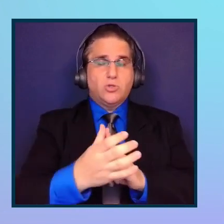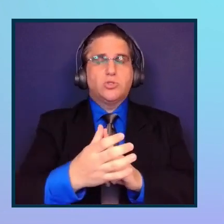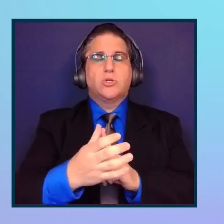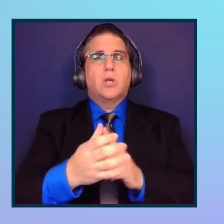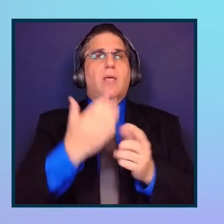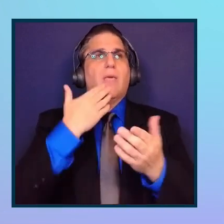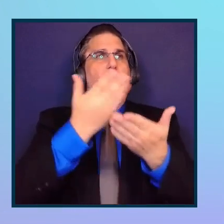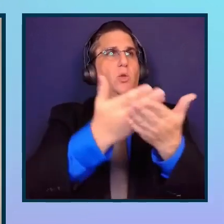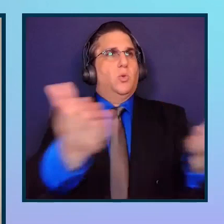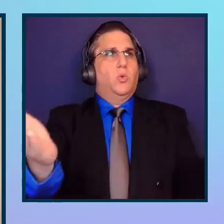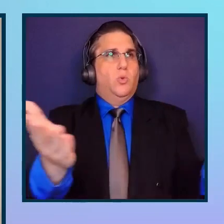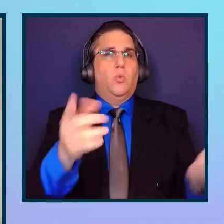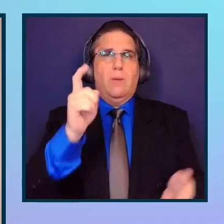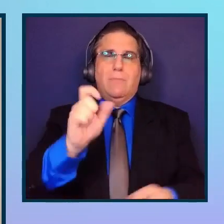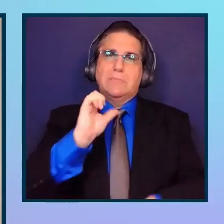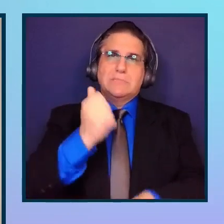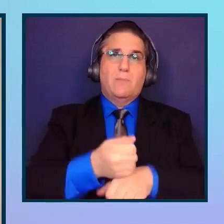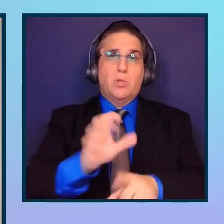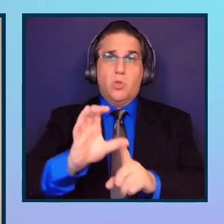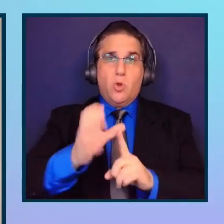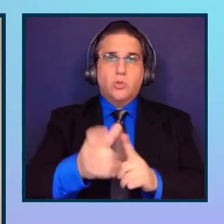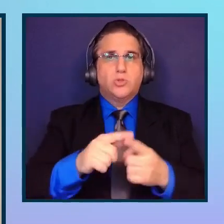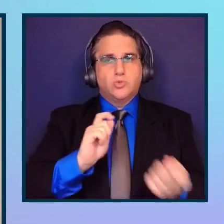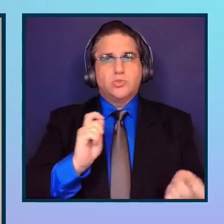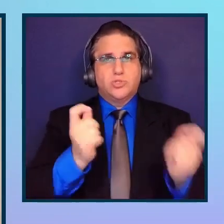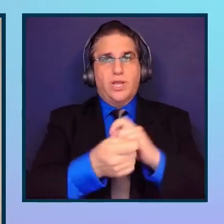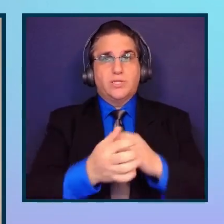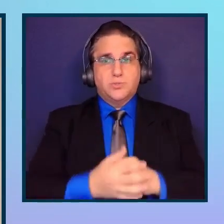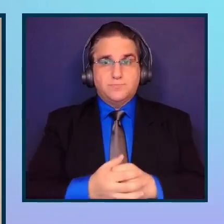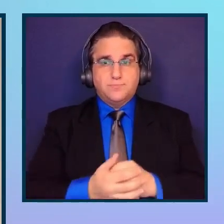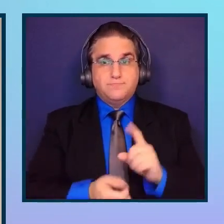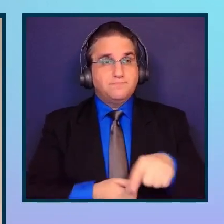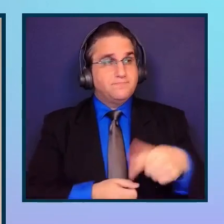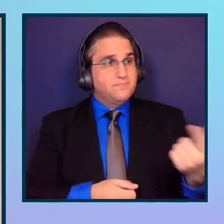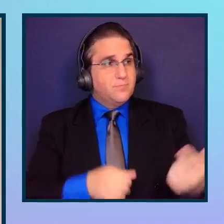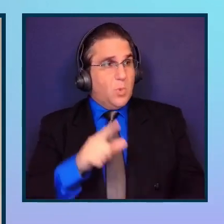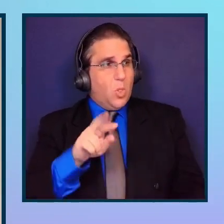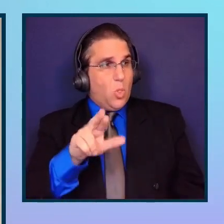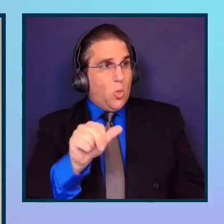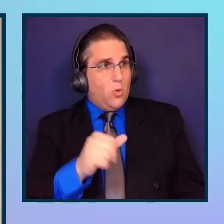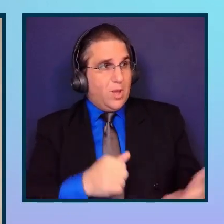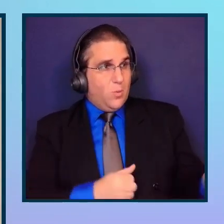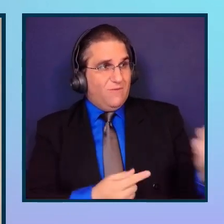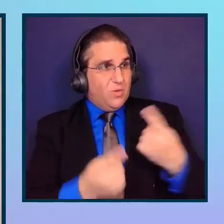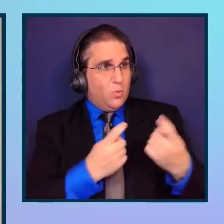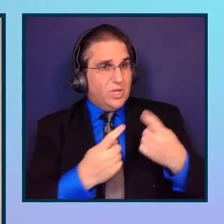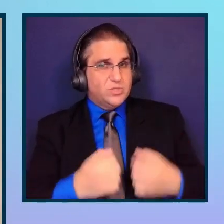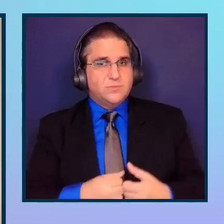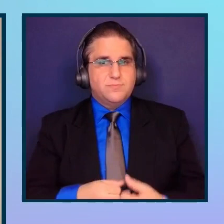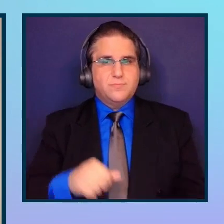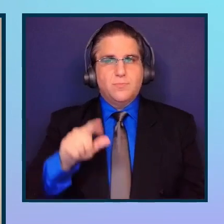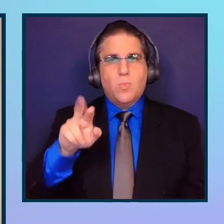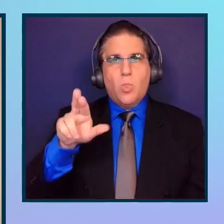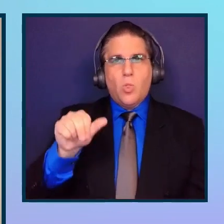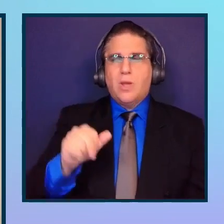Laura, what do you wanna talk about? Well, first of all, great, amazing job, really love the discussion between you and Liz.